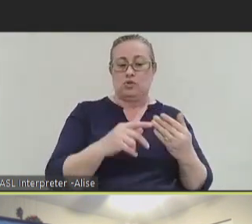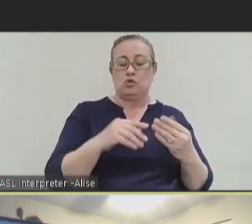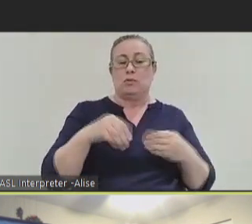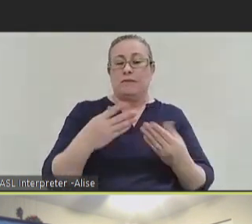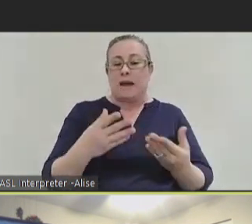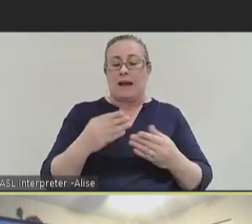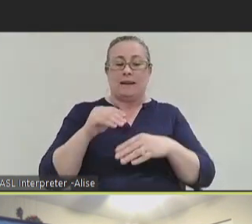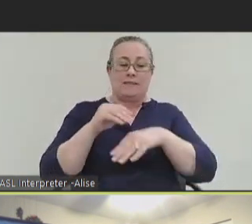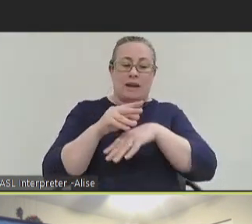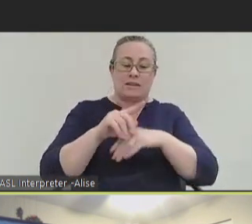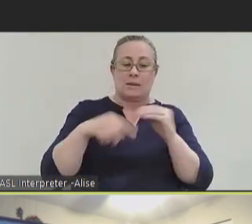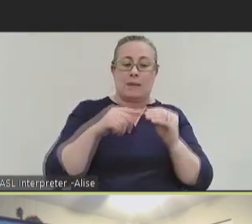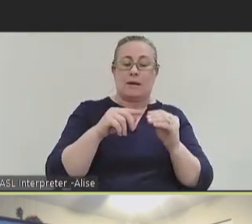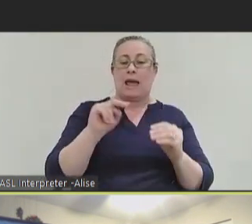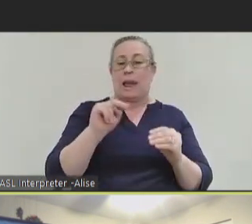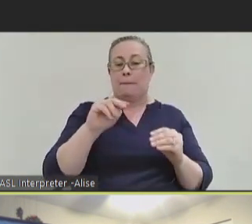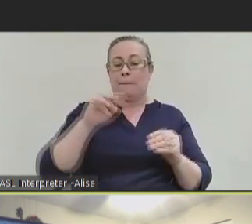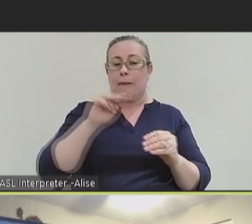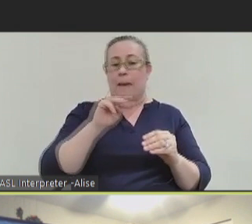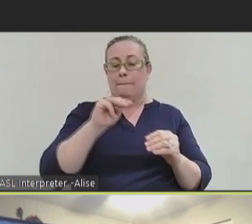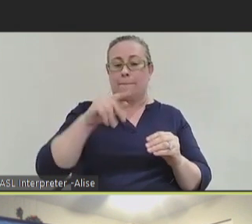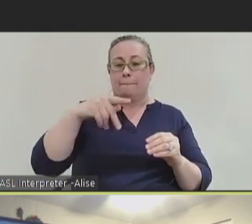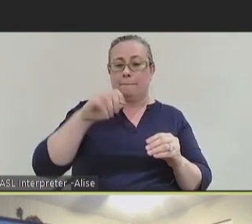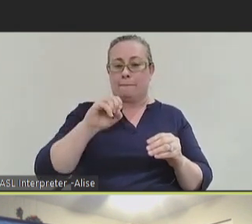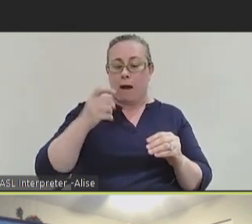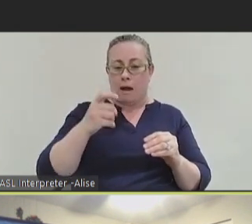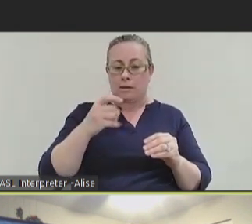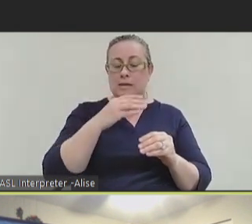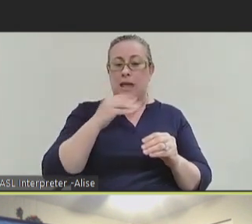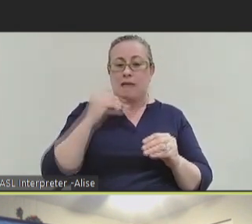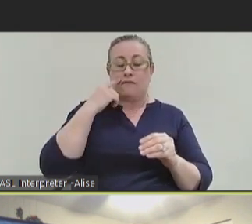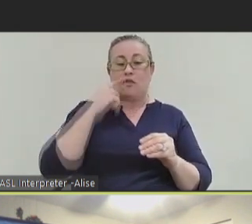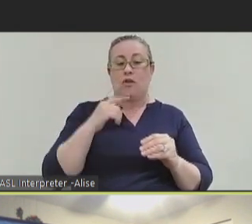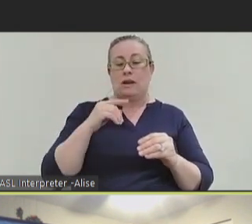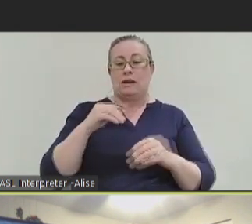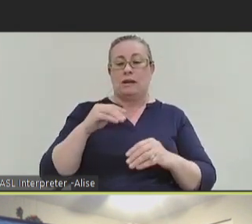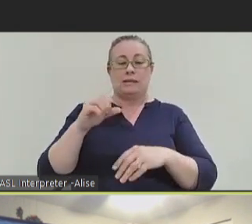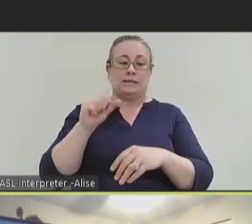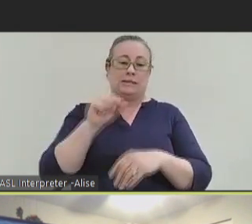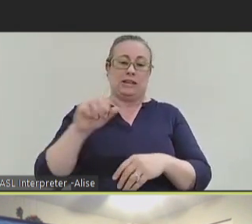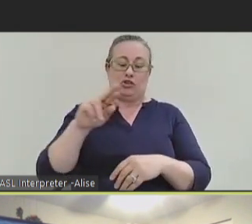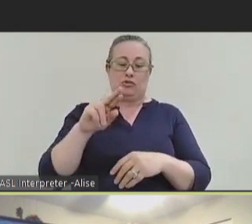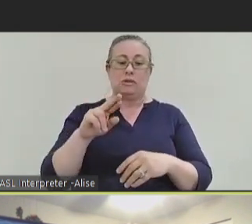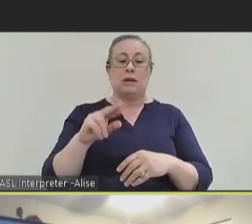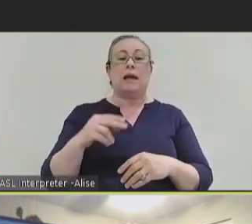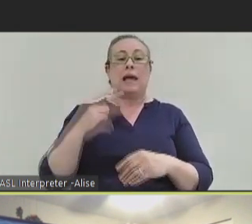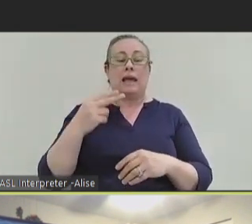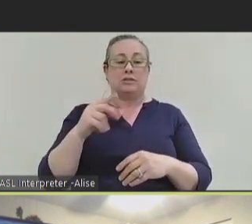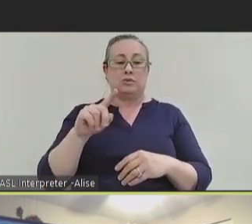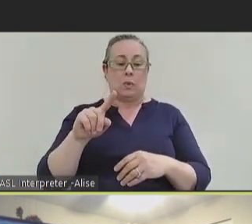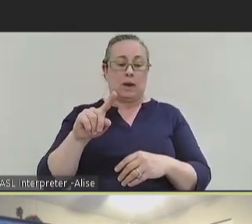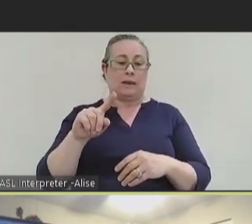on MPOCs, RSV for pediatrics and for seniors, HPV one-dose series, as well as further advice